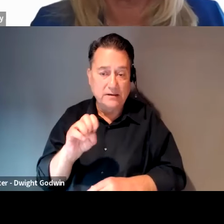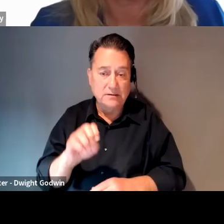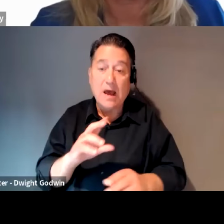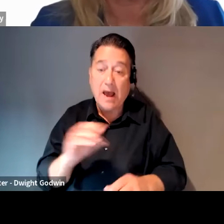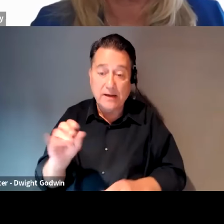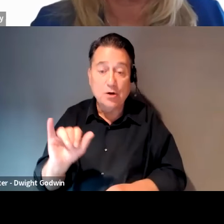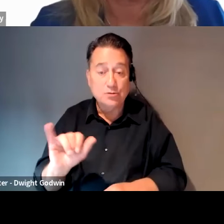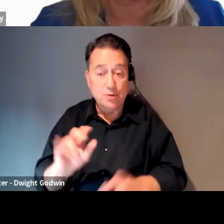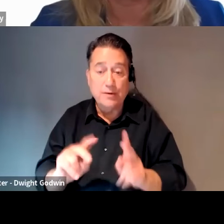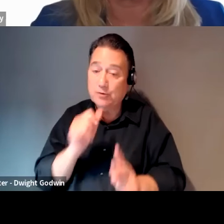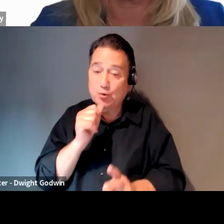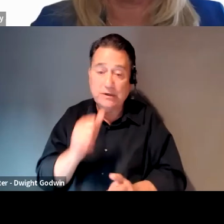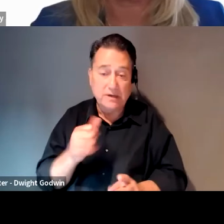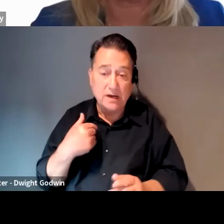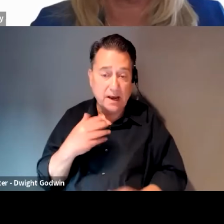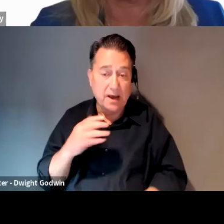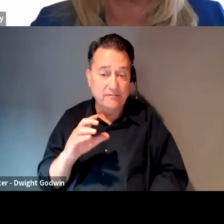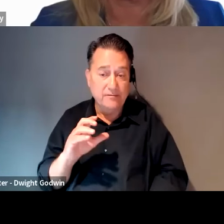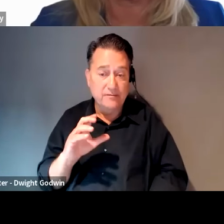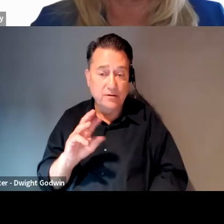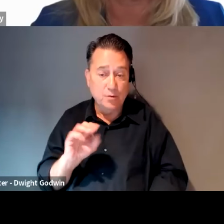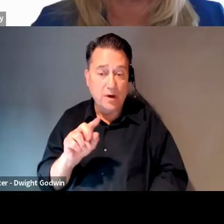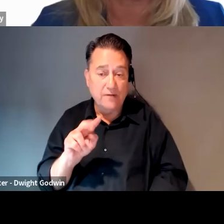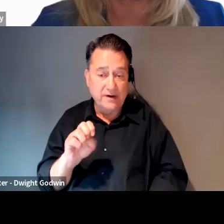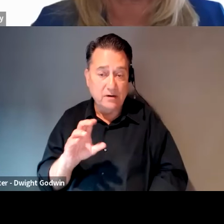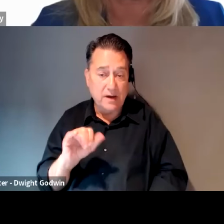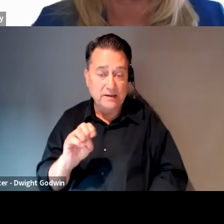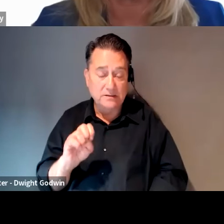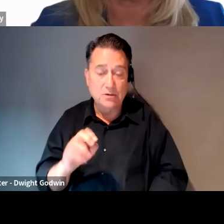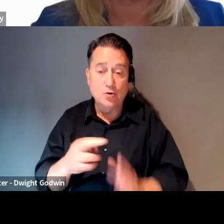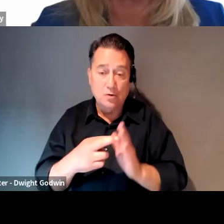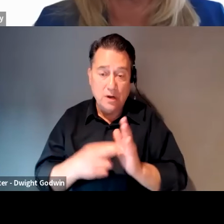And so because of regulations around substance use treatment,